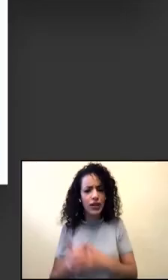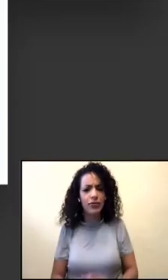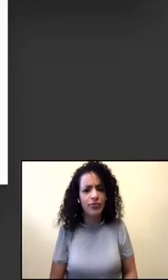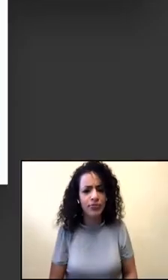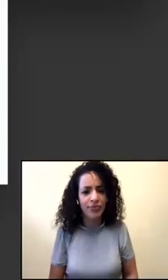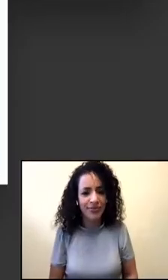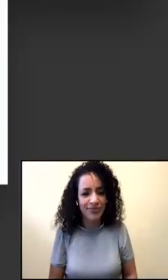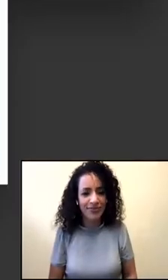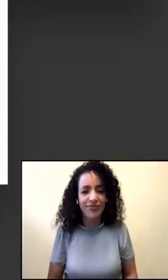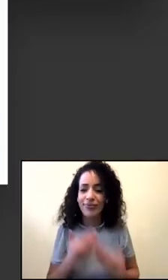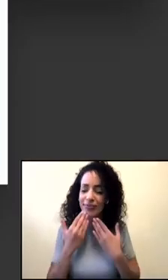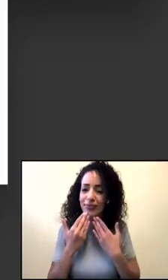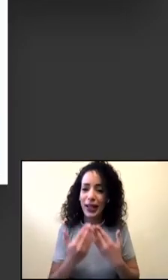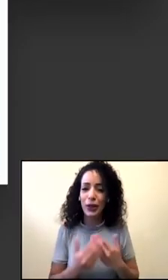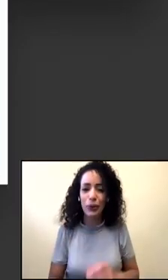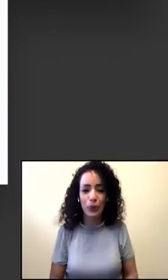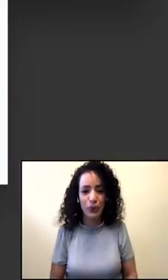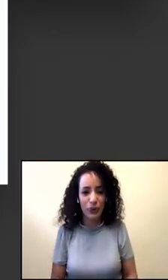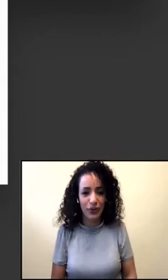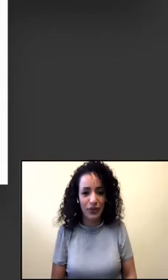Thank you so much Asma, and I know we're going to come back to that again.